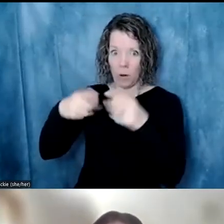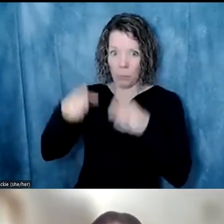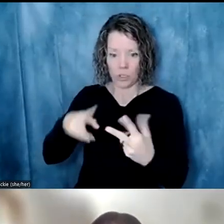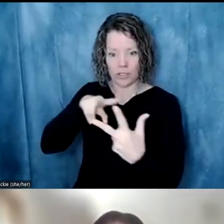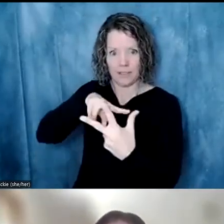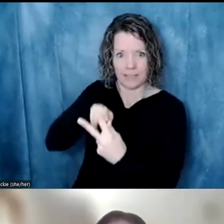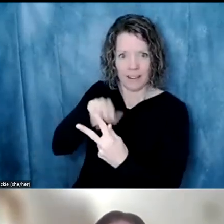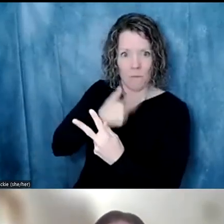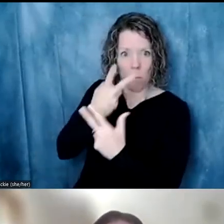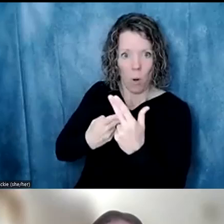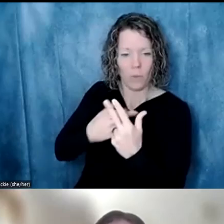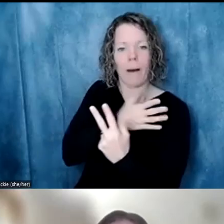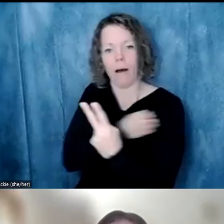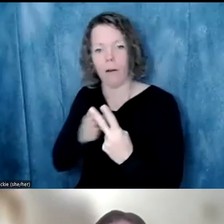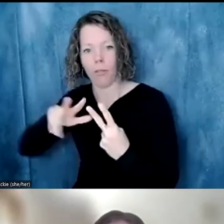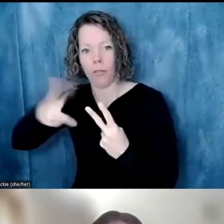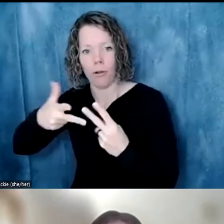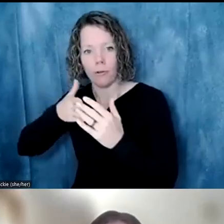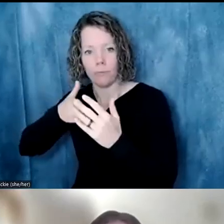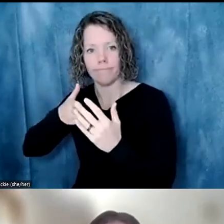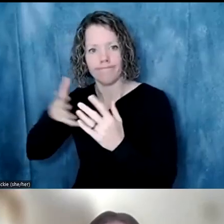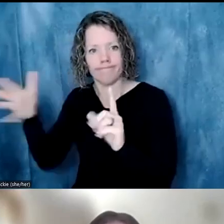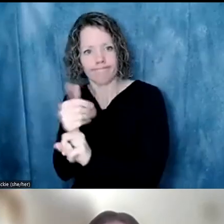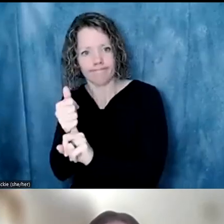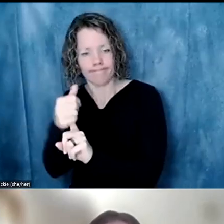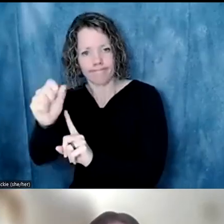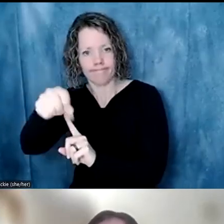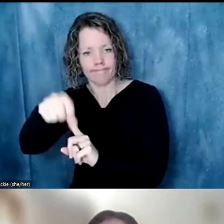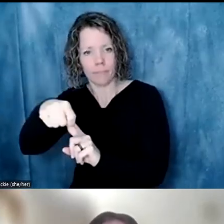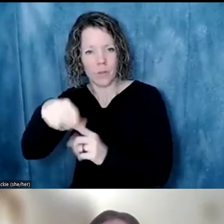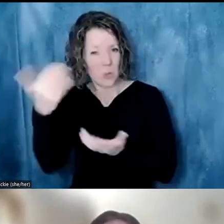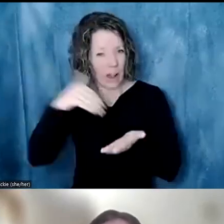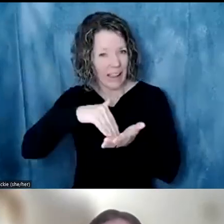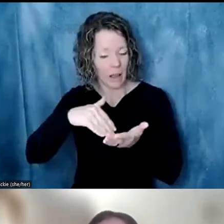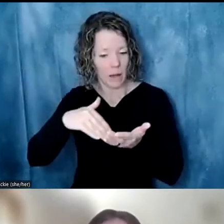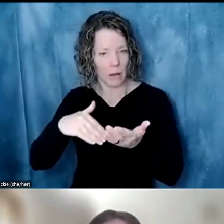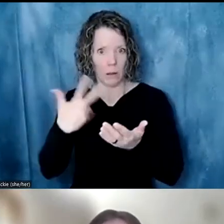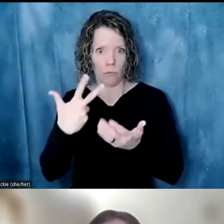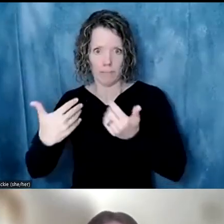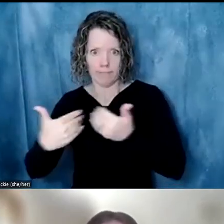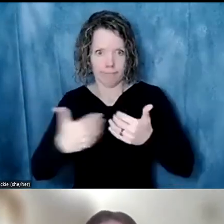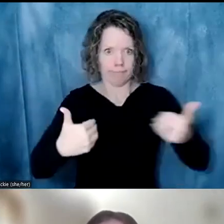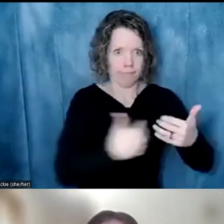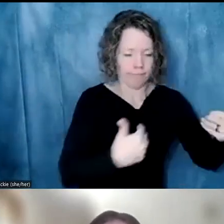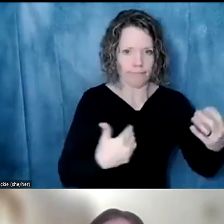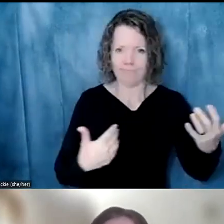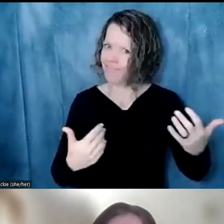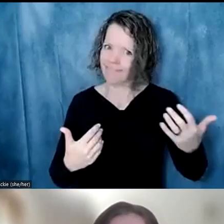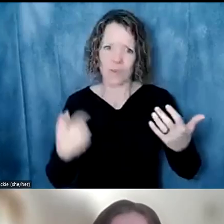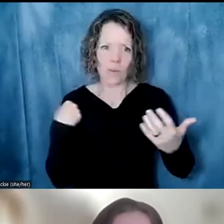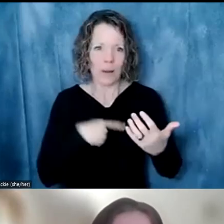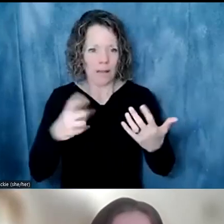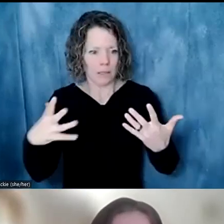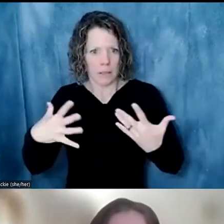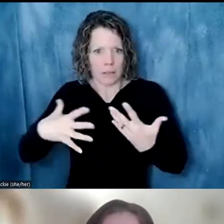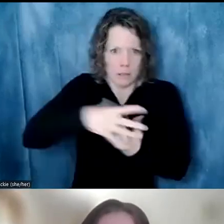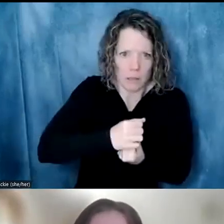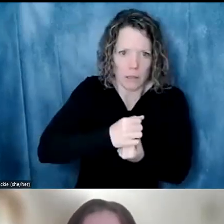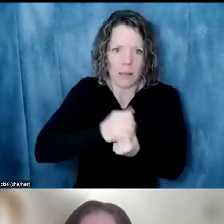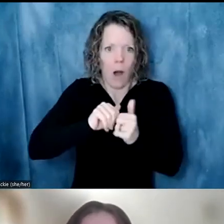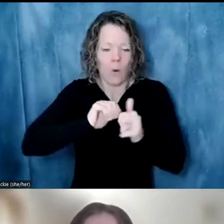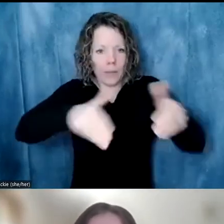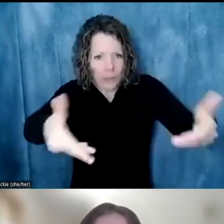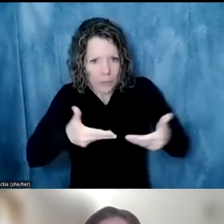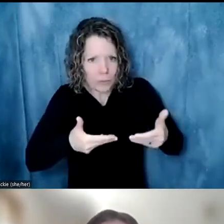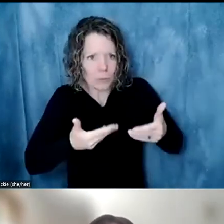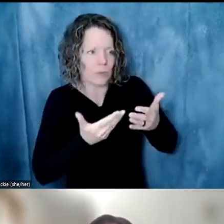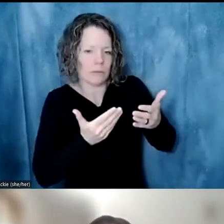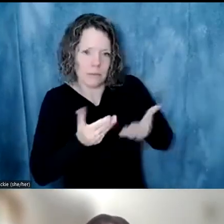“What are we doing within a, sort of, silos. to be more responsive to the cultural realities?"